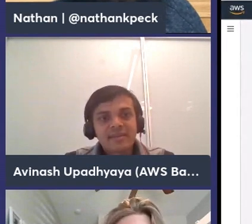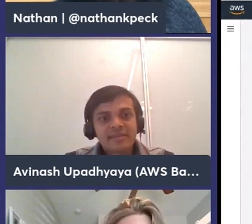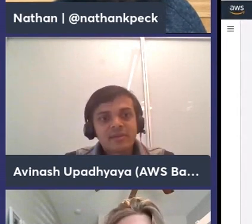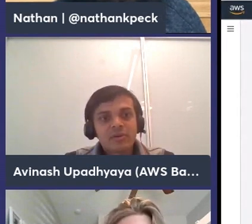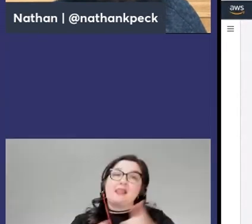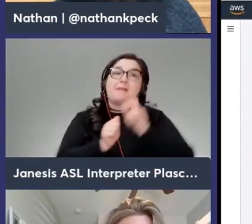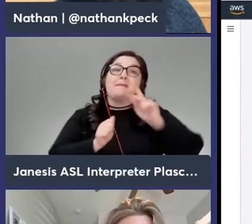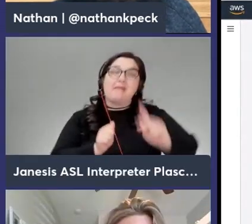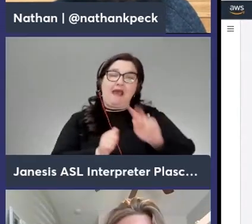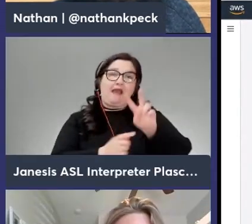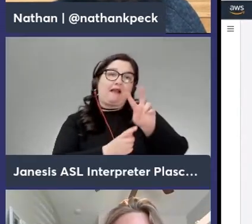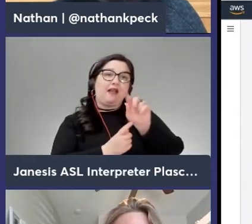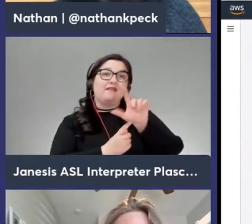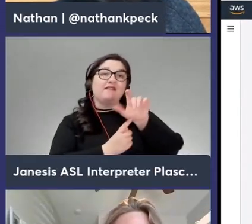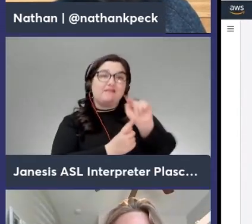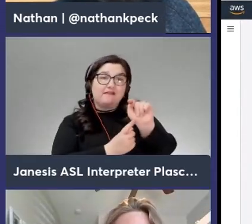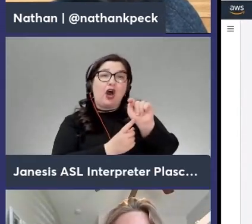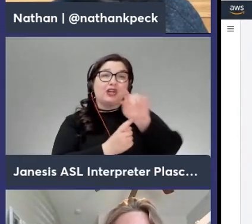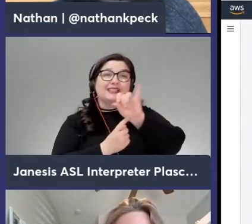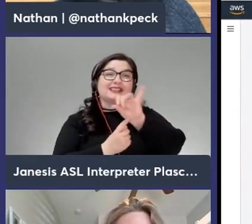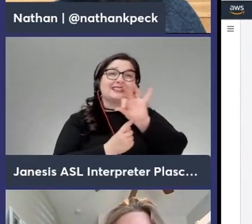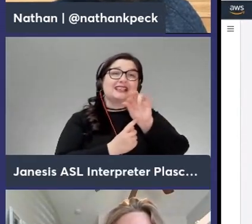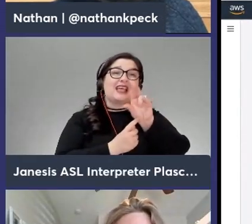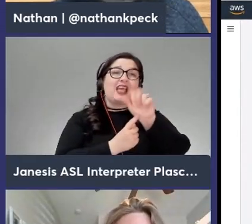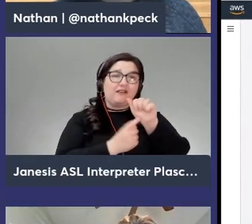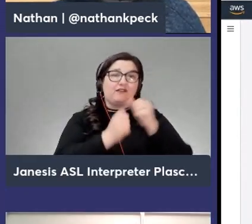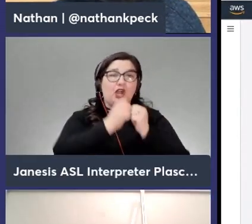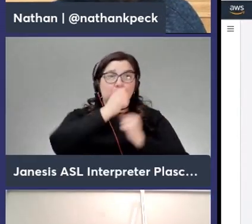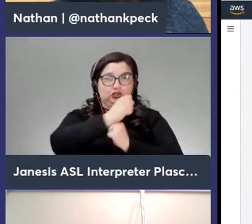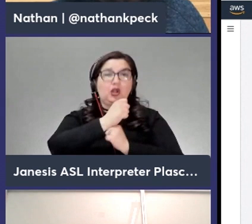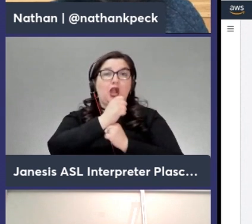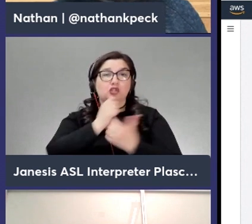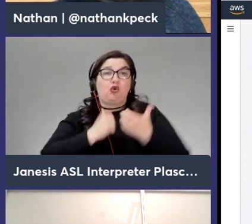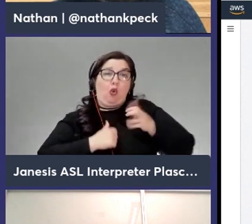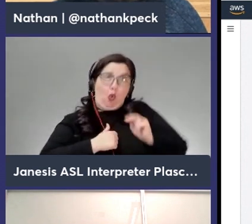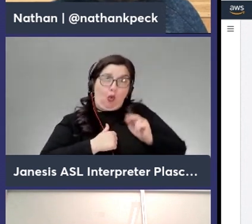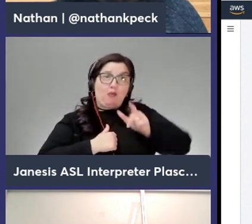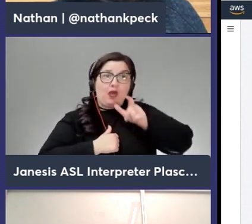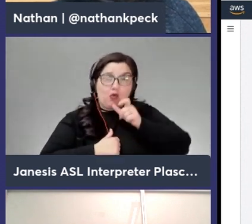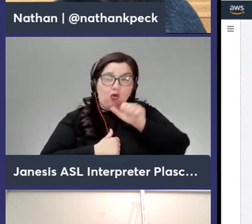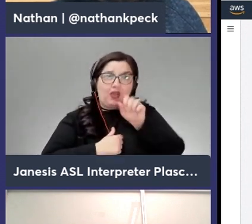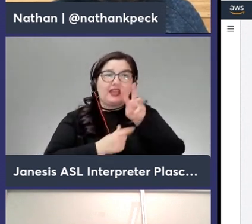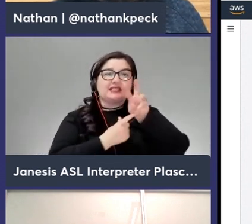that is owned by AWS Backup. It has many logical layers of abstractions in it